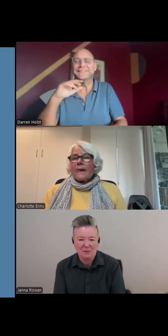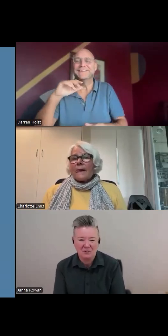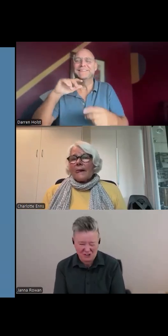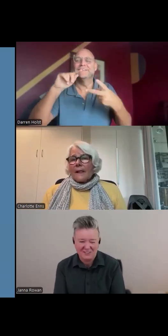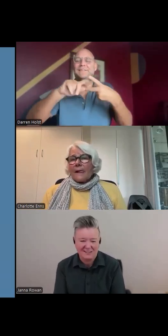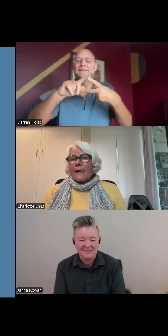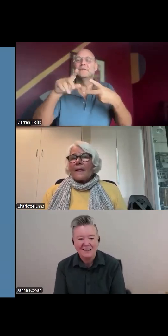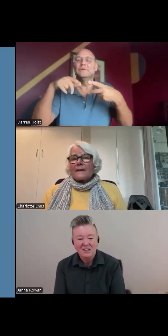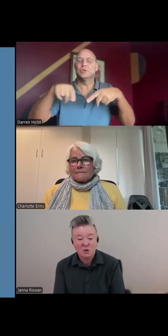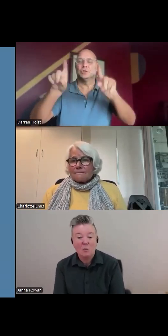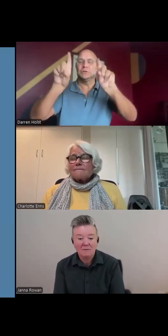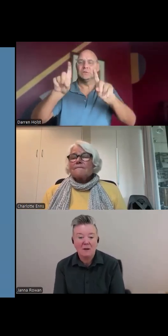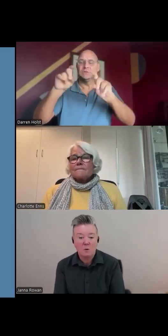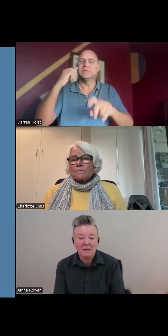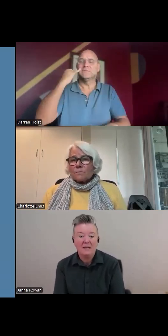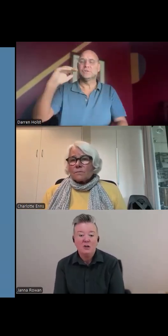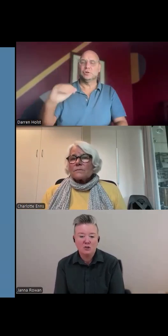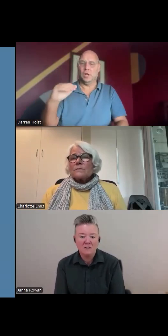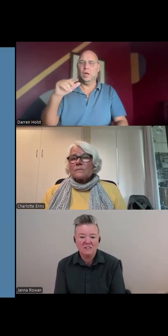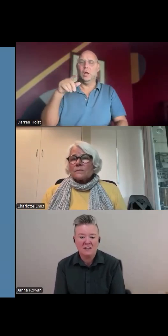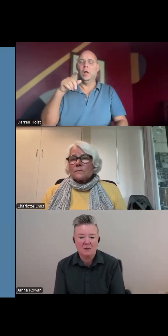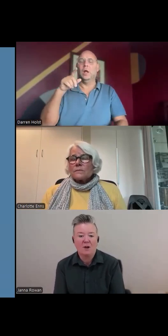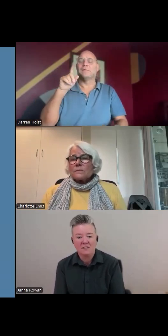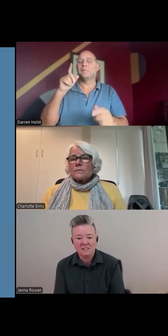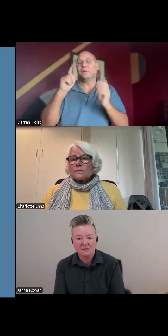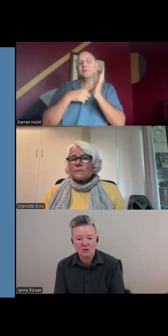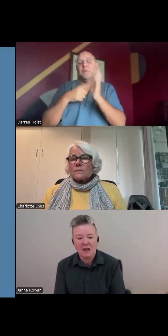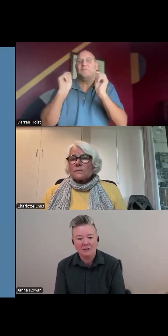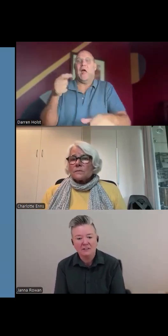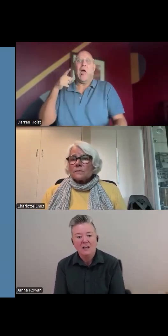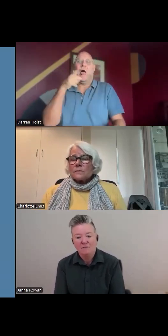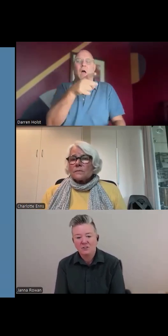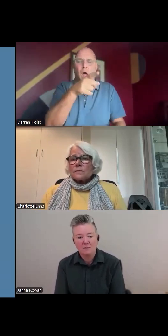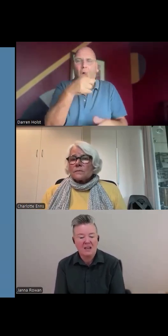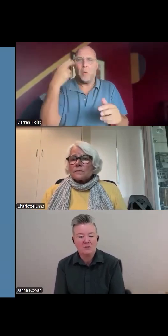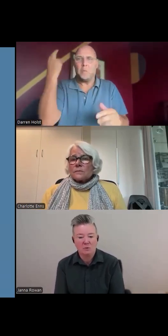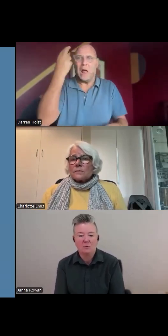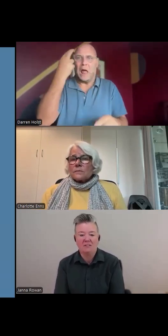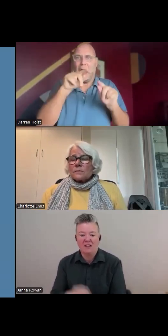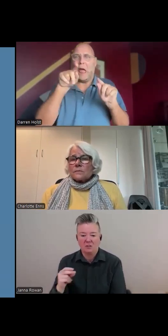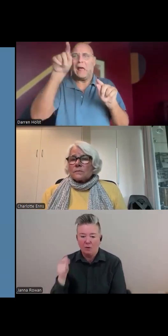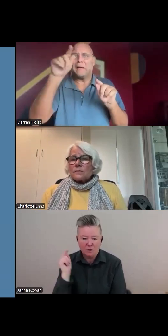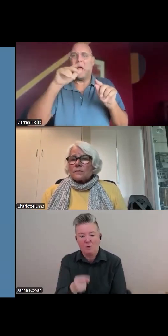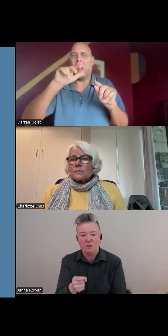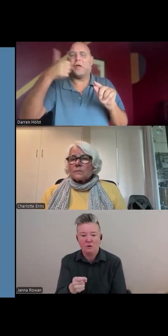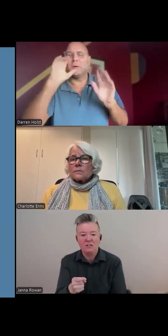to mind here, and I thought, oh, my goodness, it's really important to be able to share these things. So one of them would be during the testing process, if the child for some time